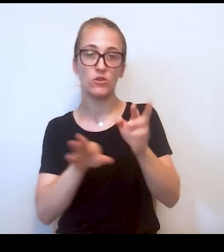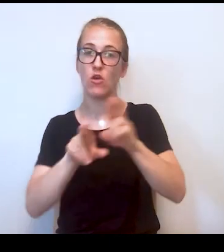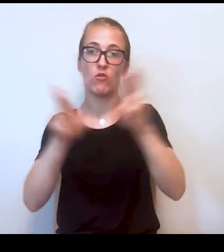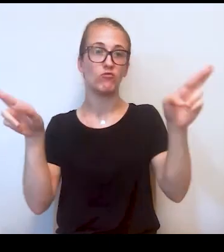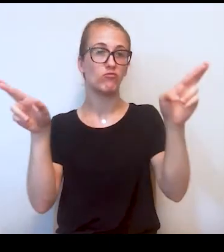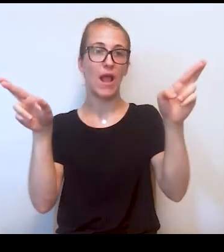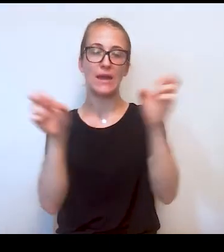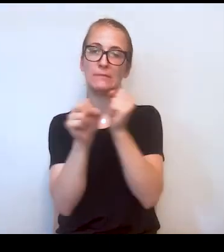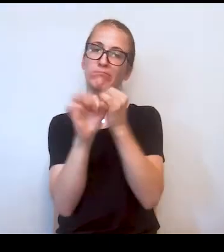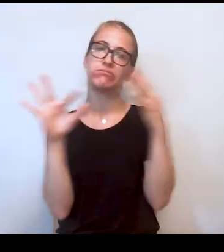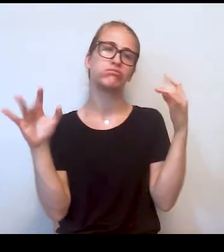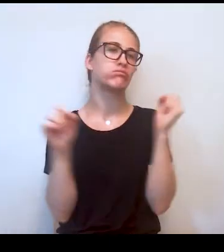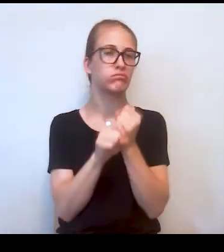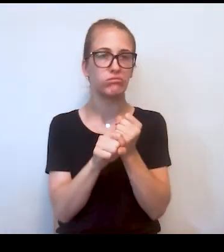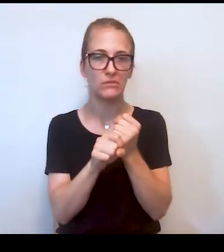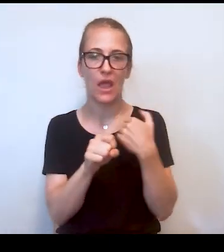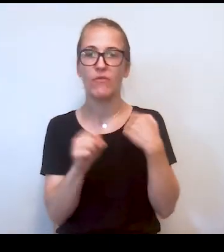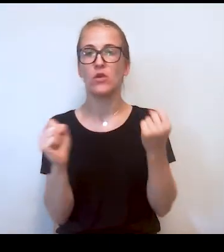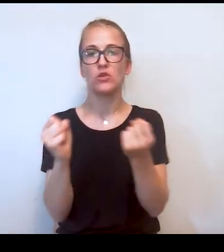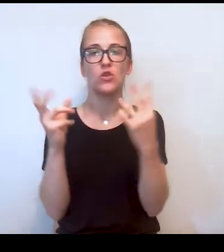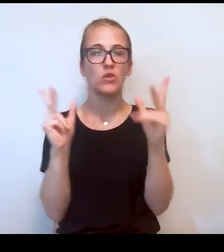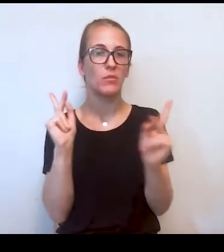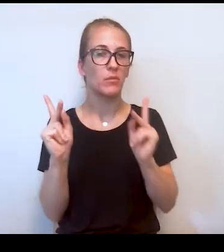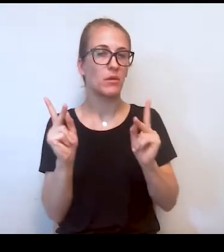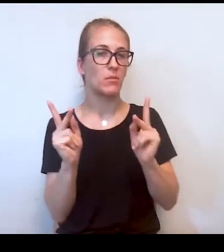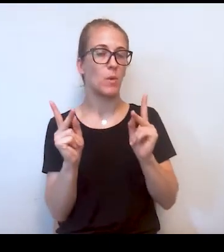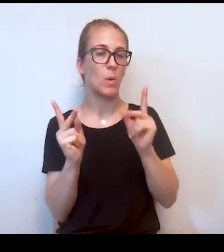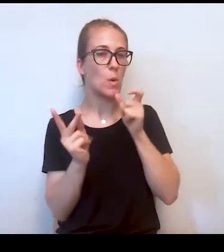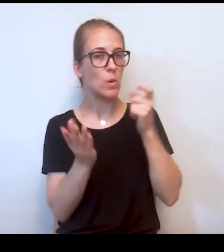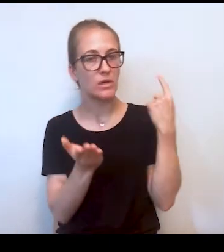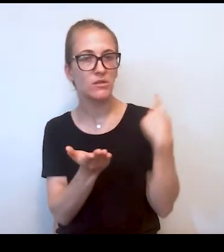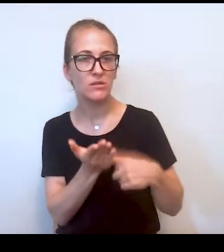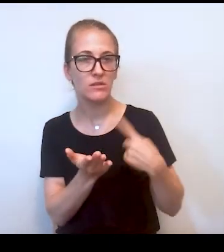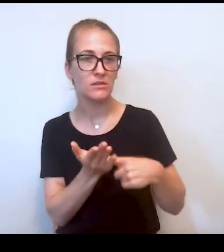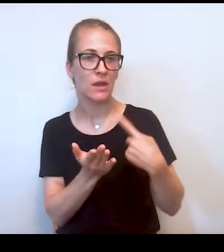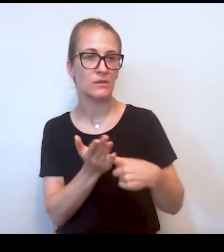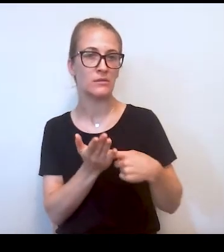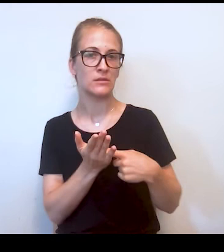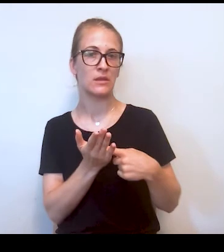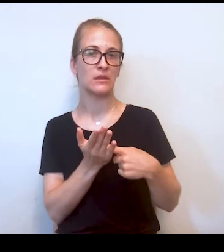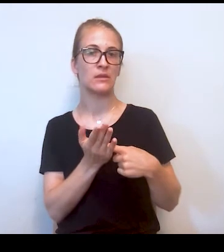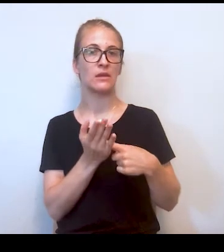There's language that's finally being developed within communities who experience this.